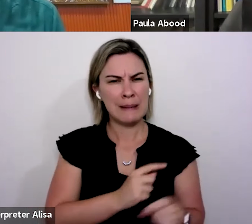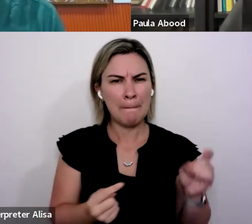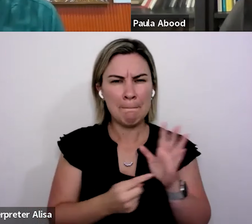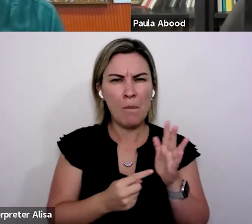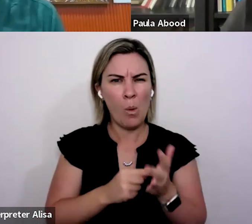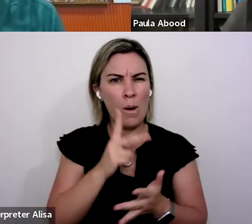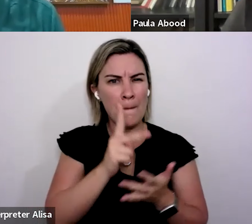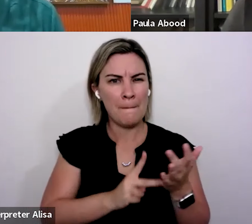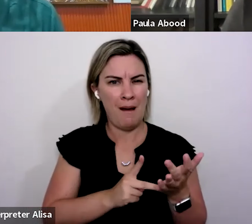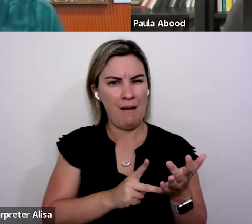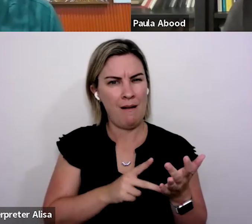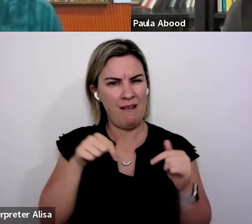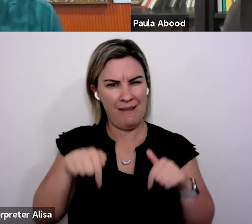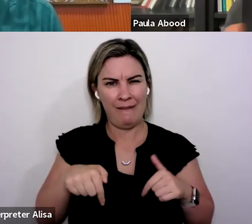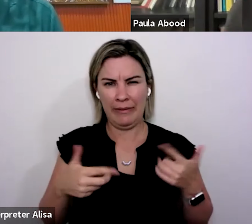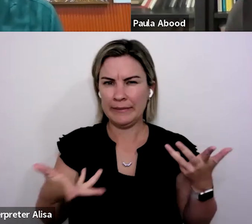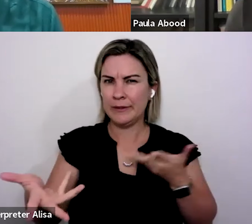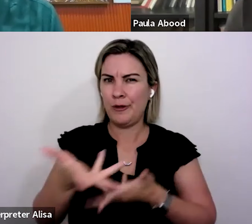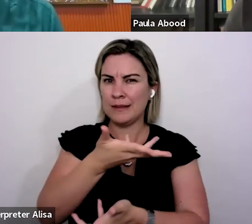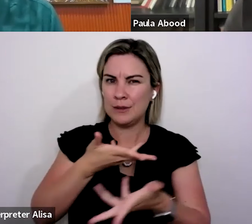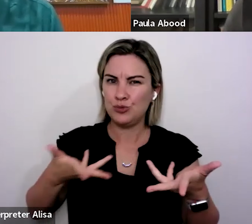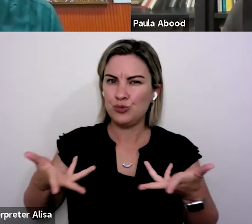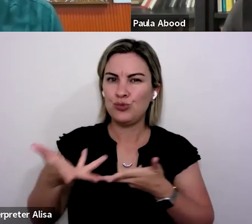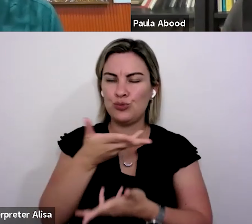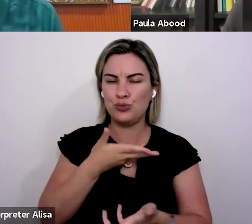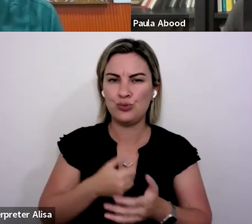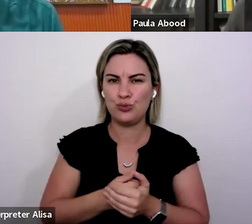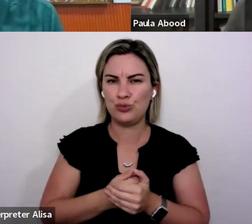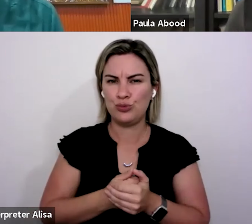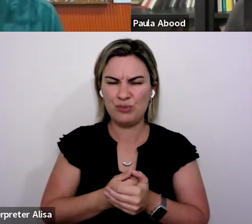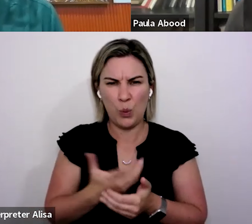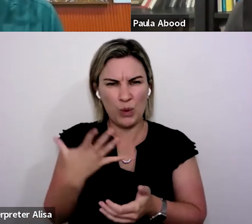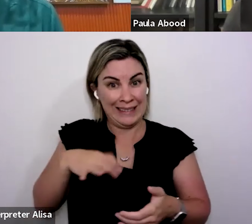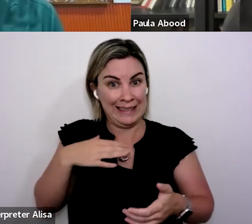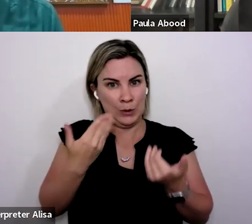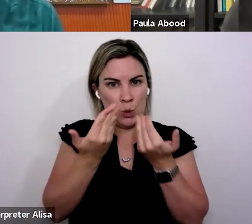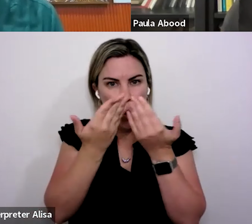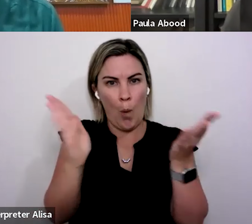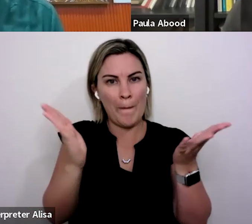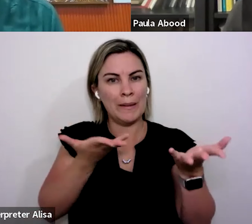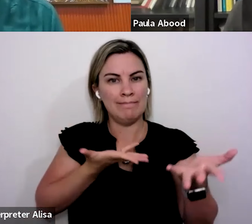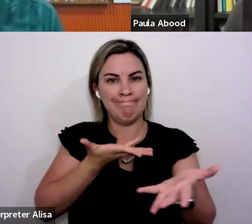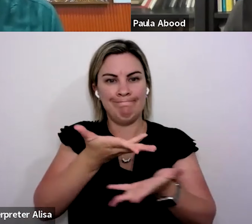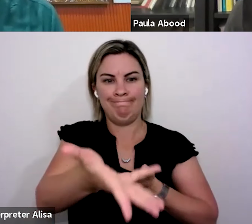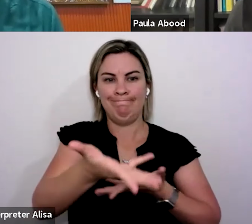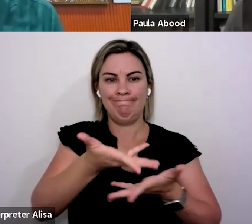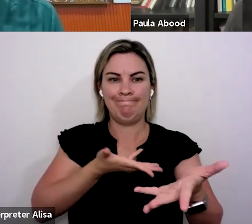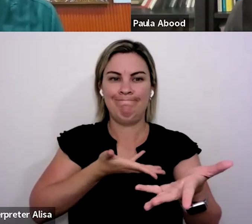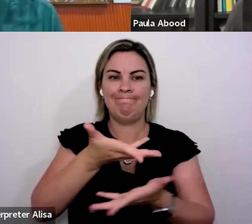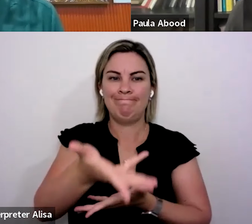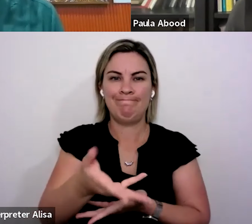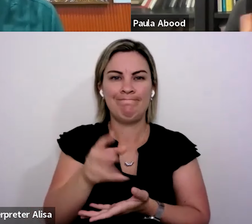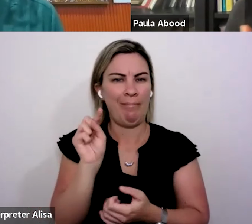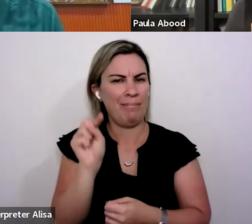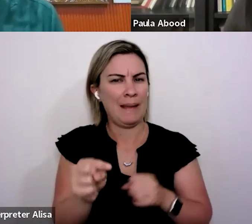because you open up a space for dialogue. And I think the dialogue is really important and being aware,